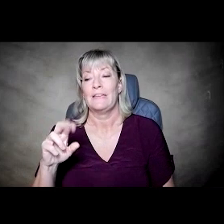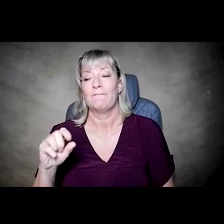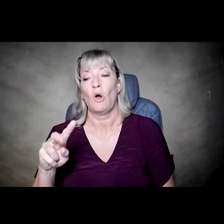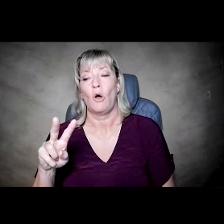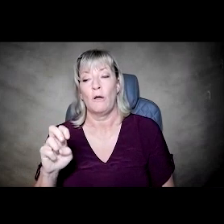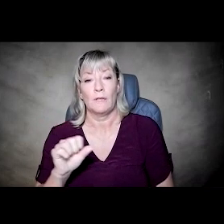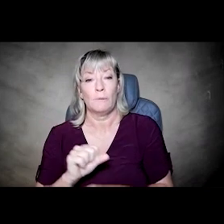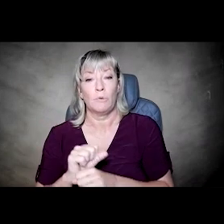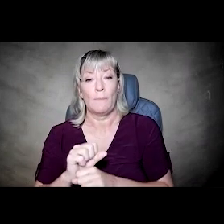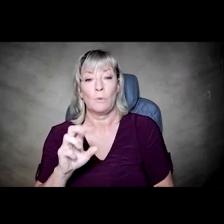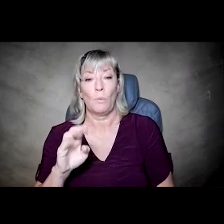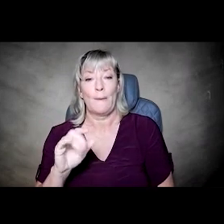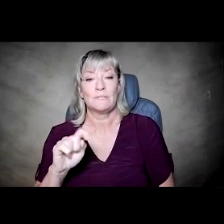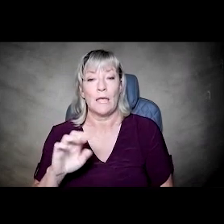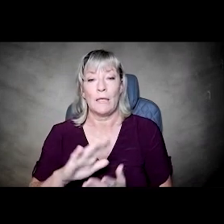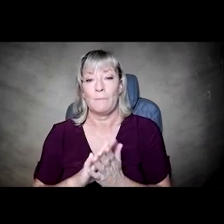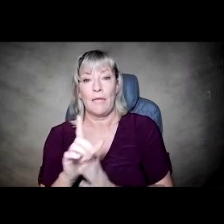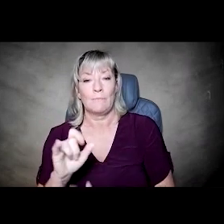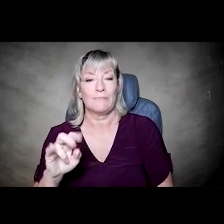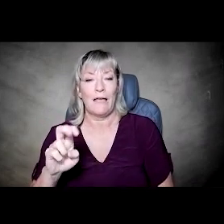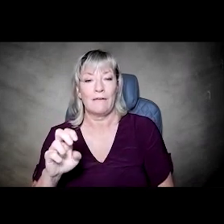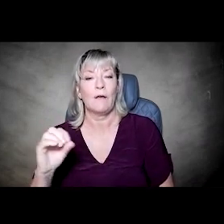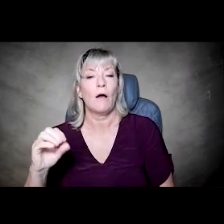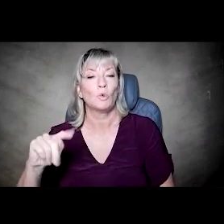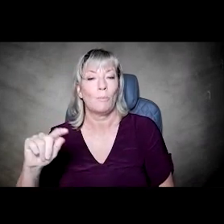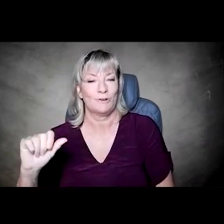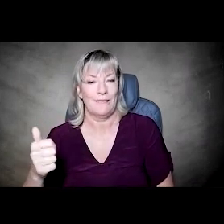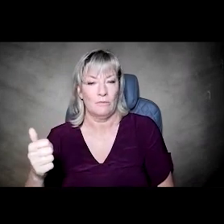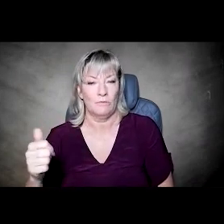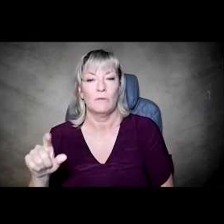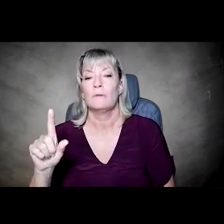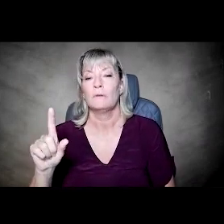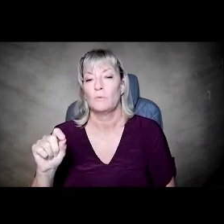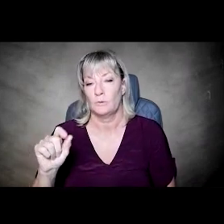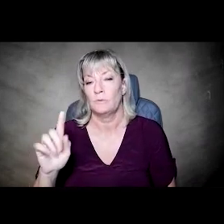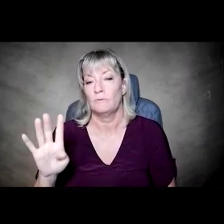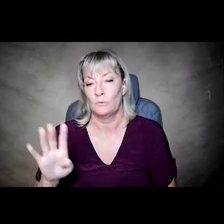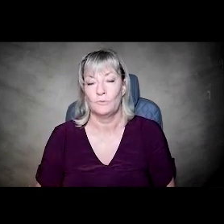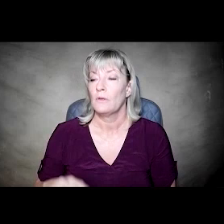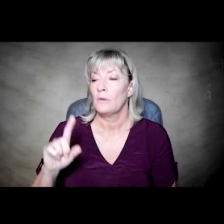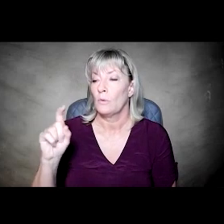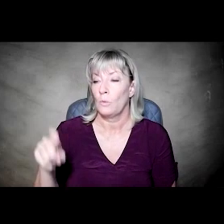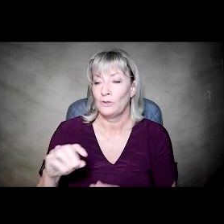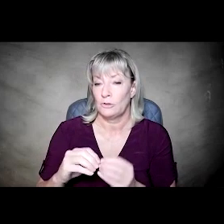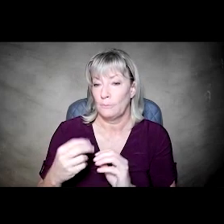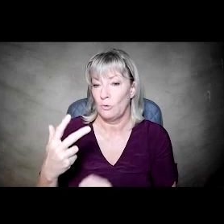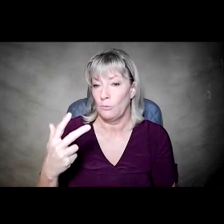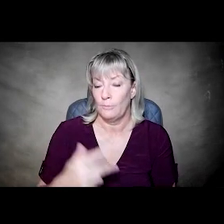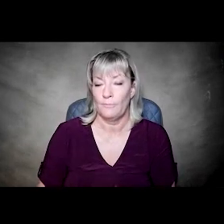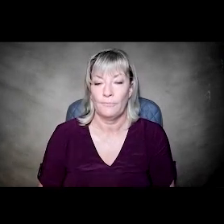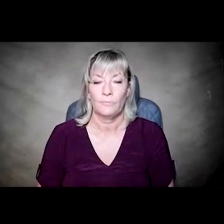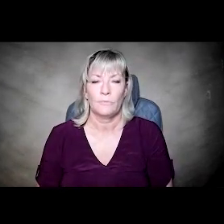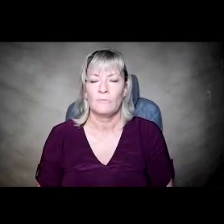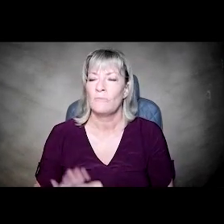website went live on October 10, 2024. [Rachel] Question 3: What were your